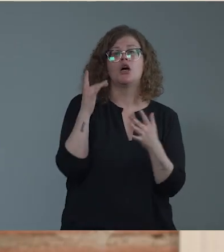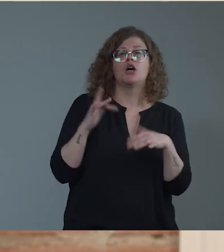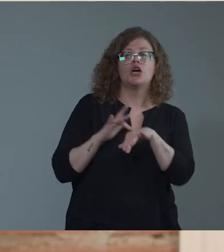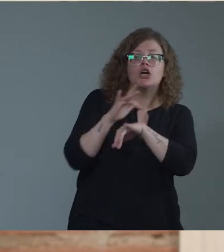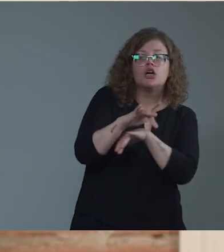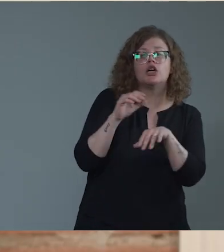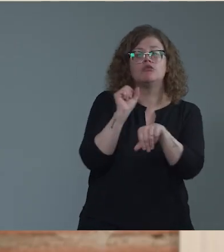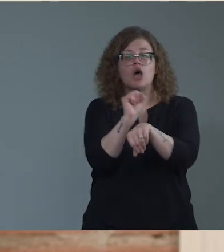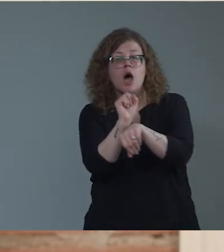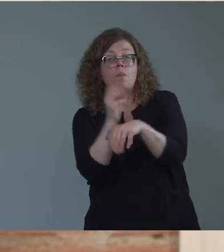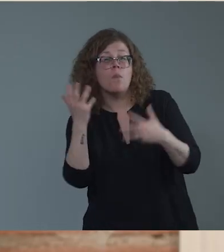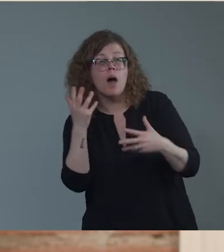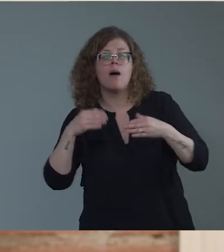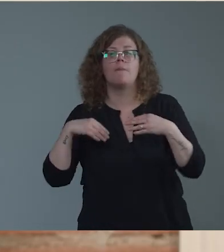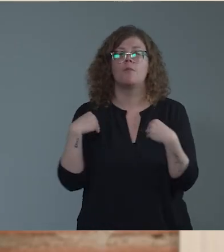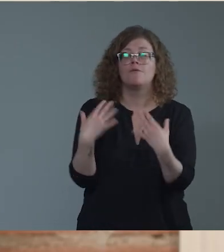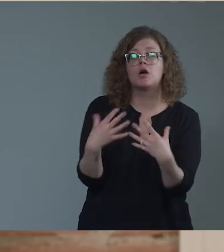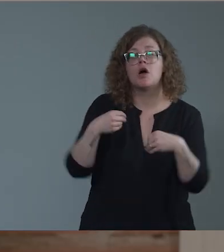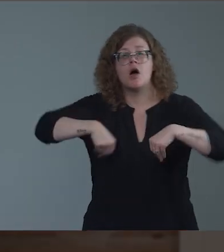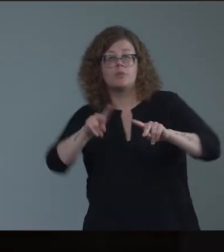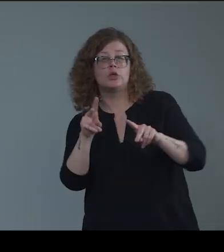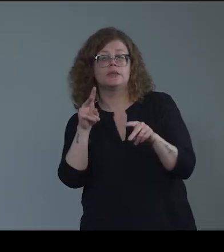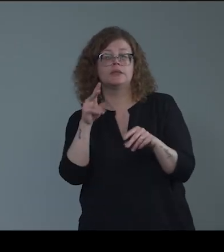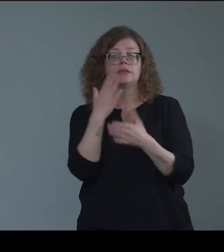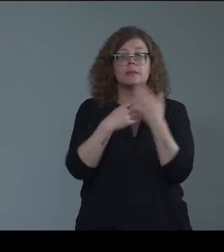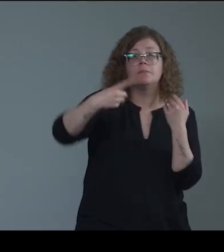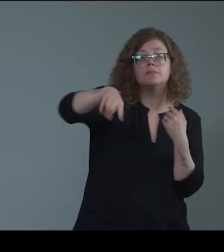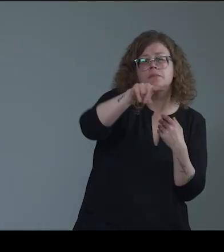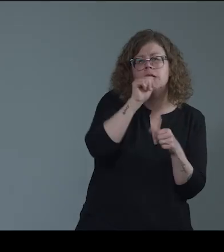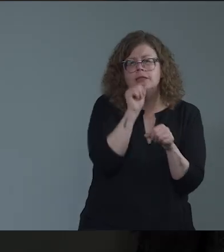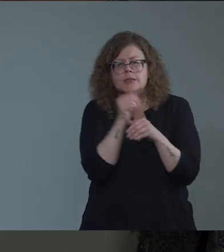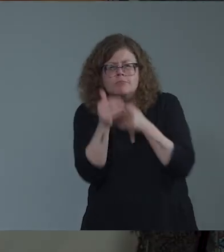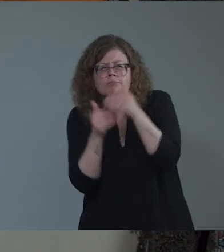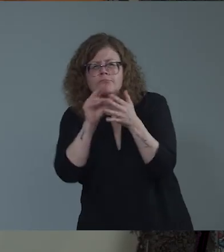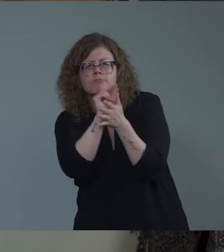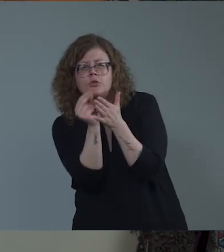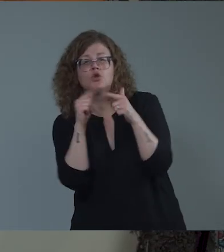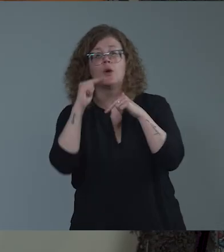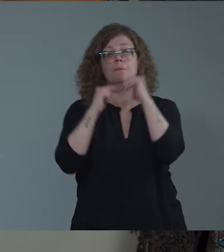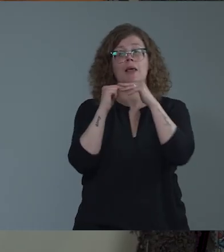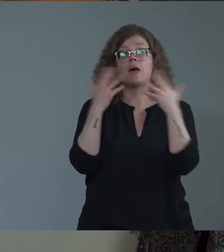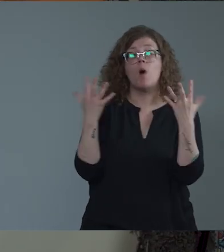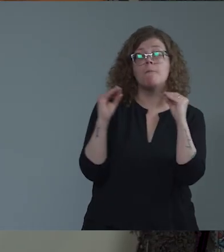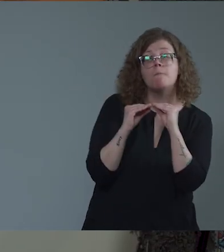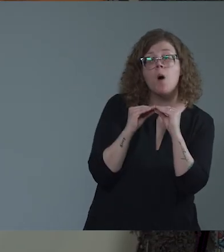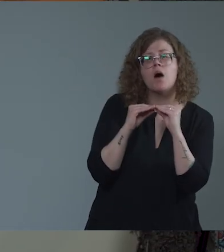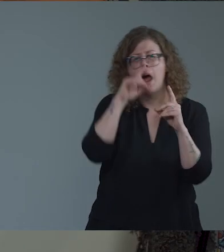to start to develop their career and get that career success on their own. Because I think the automatic assumption is when you when you talk about